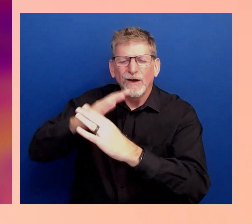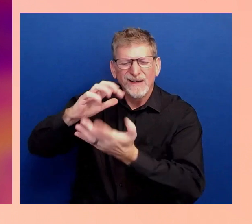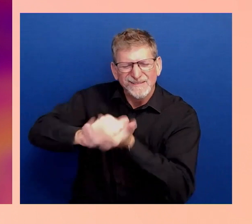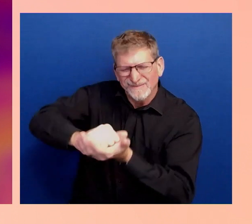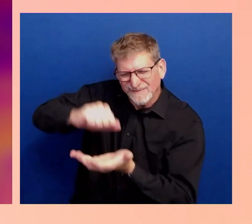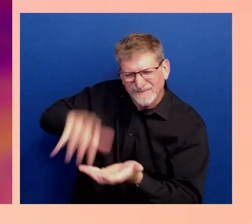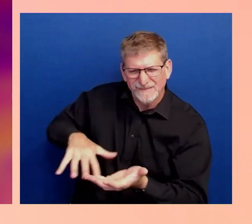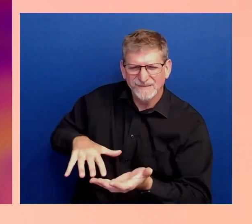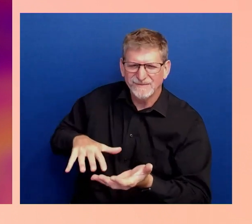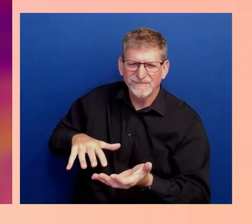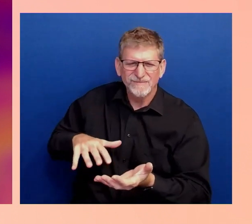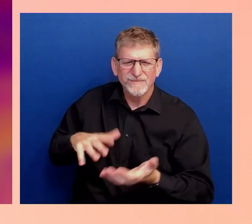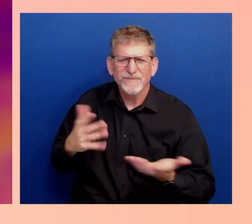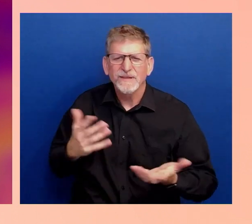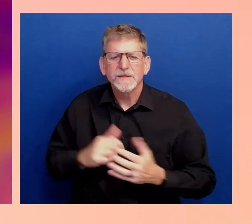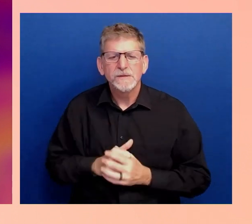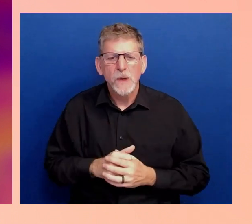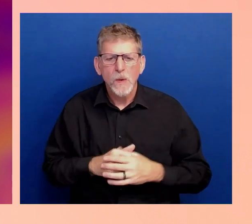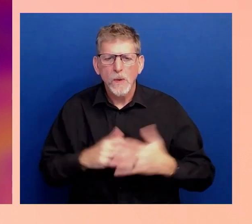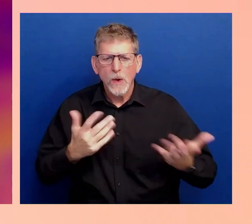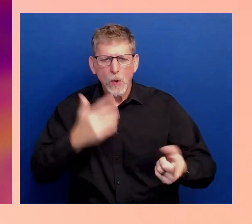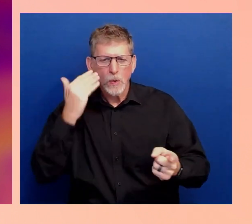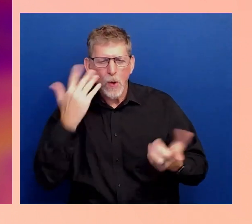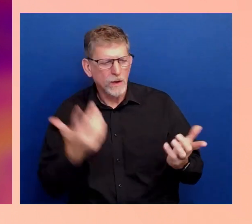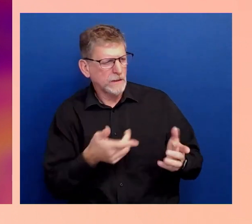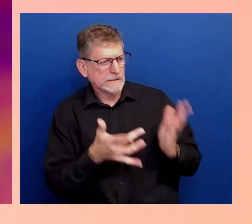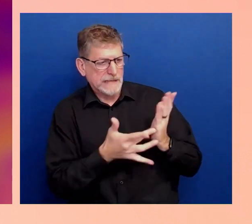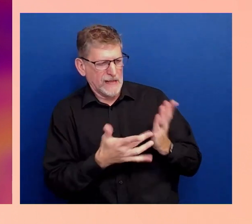it doesn't respond to those types of co-morbidities,